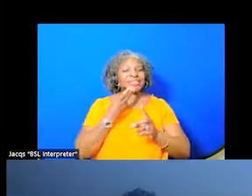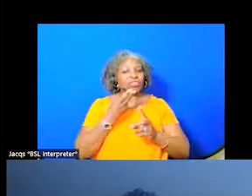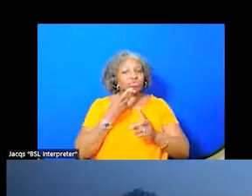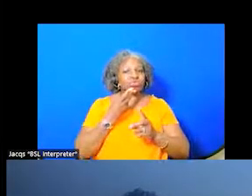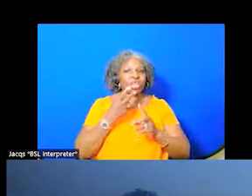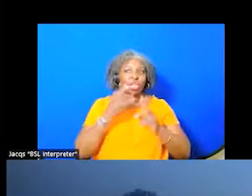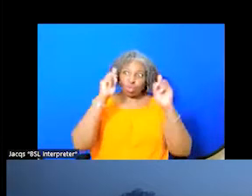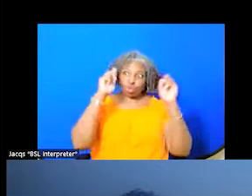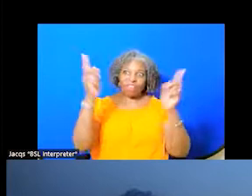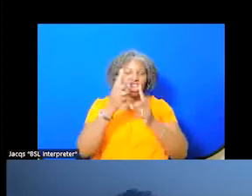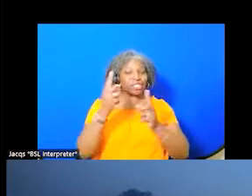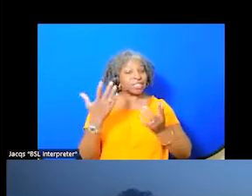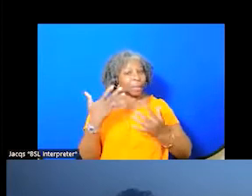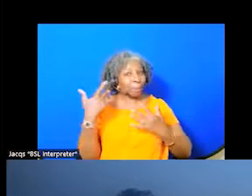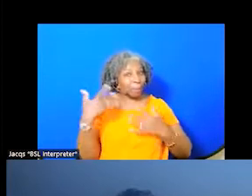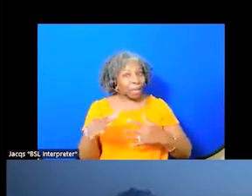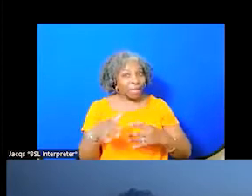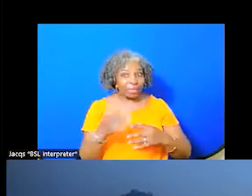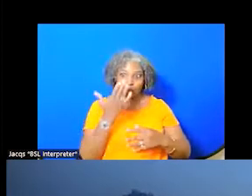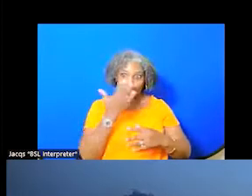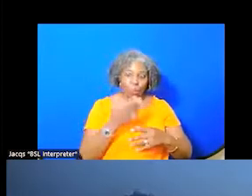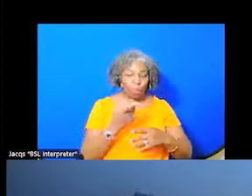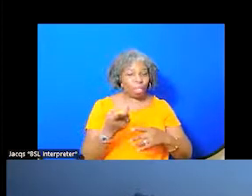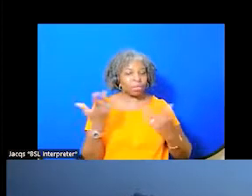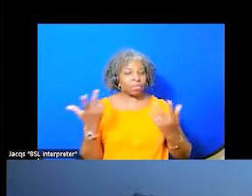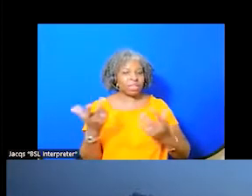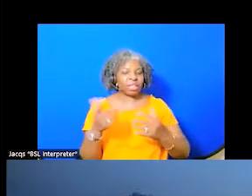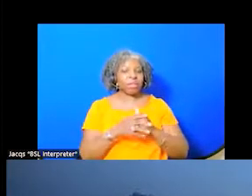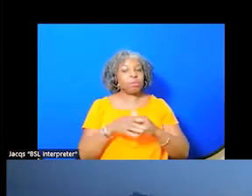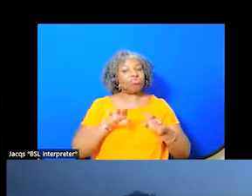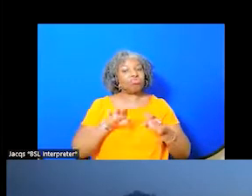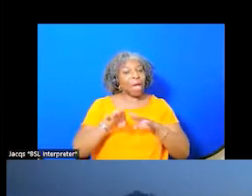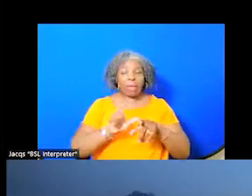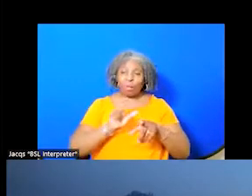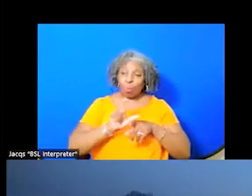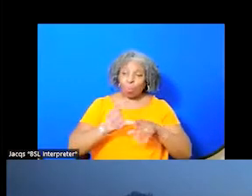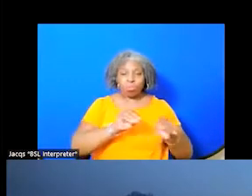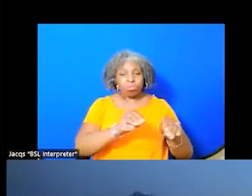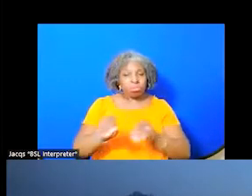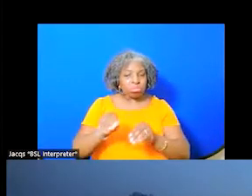So, I've also done a lot of training courses. And as I've taught more about these topics,